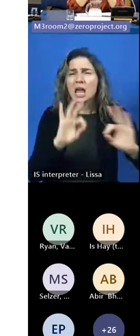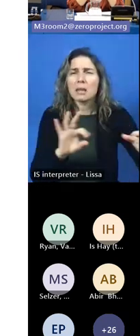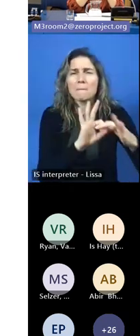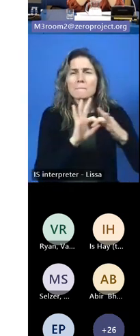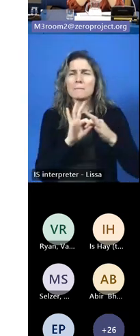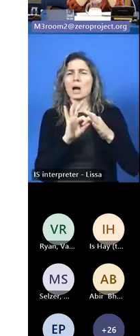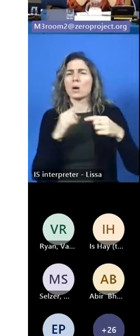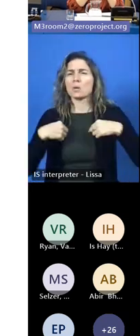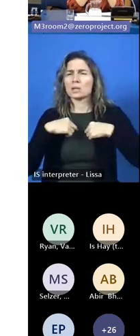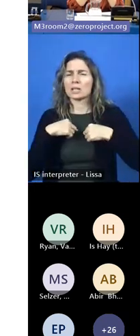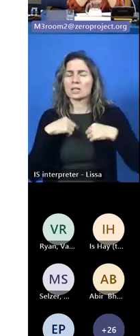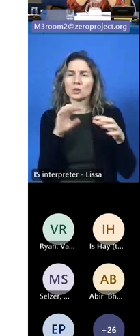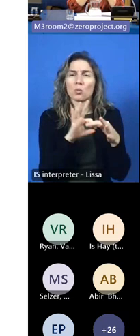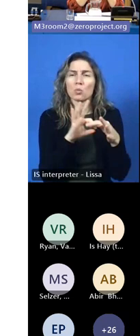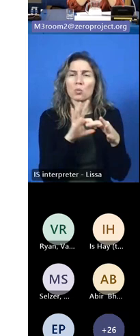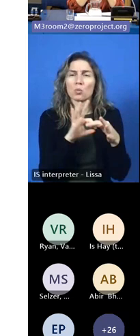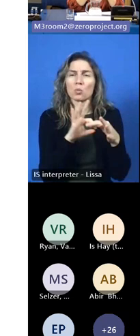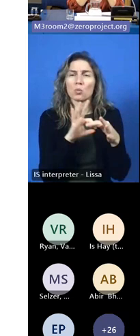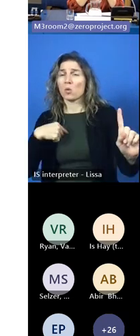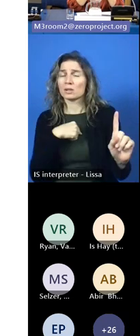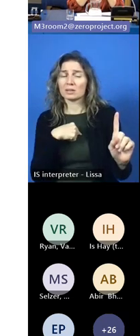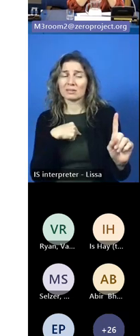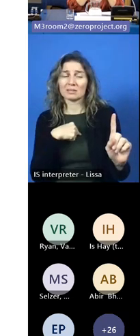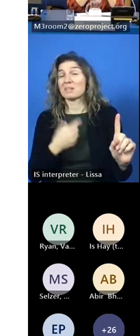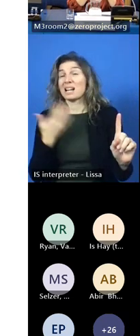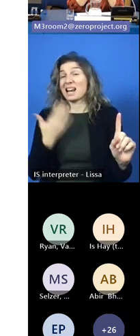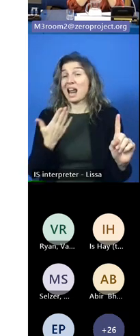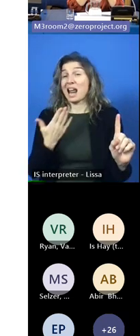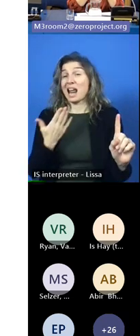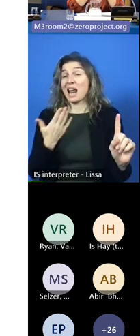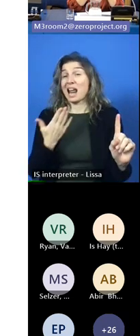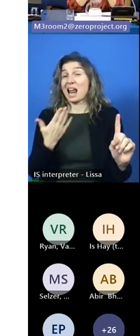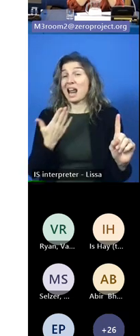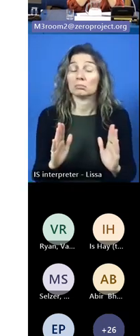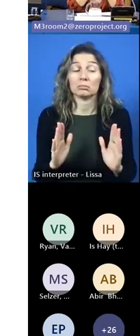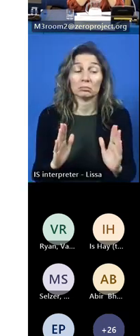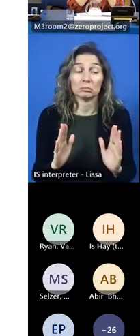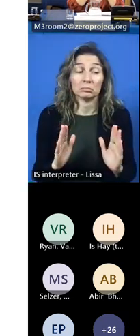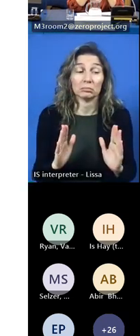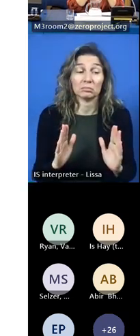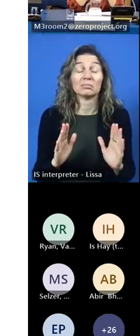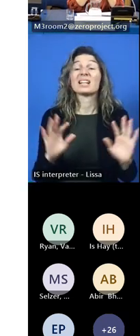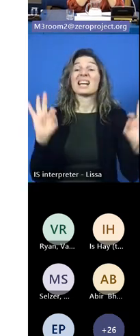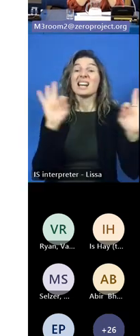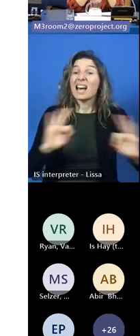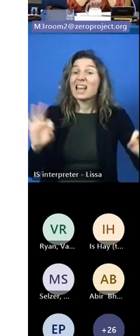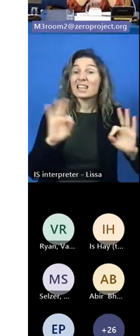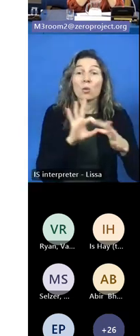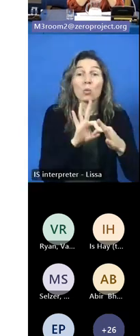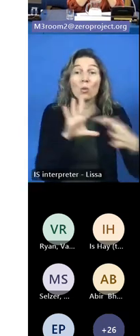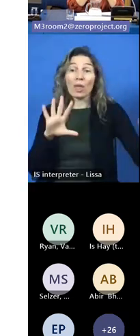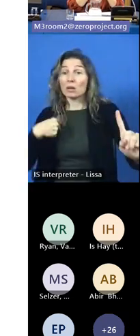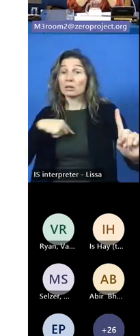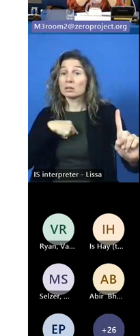about us because there is nothing about this community. We are going to take away